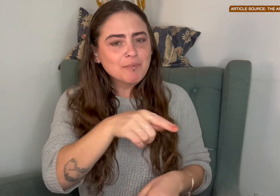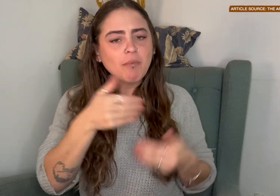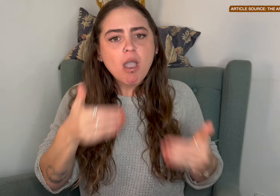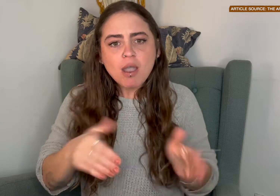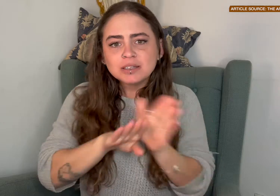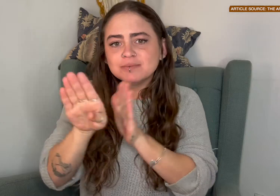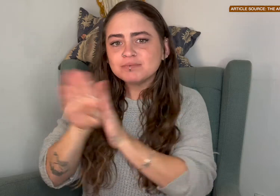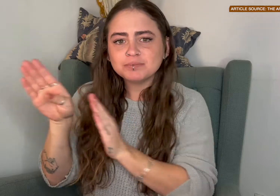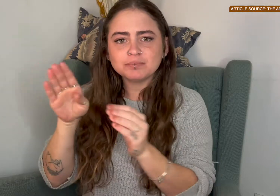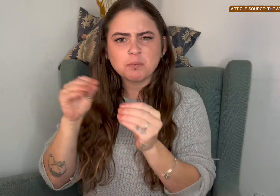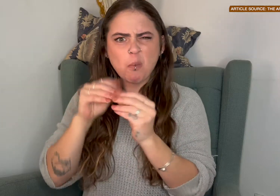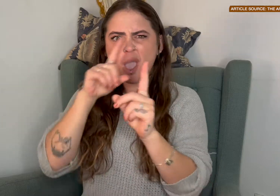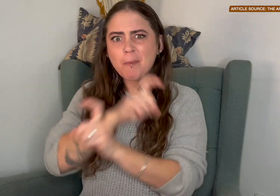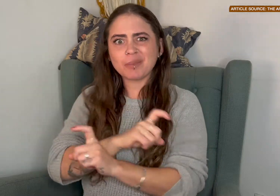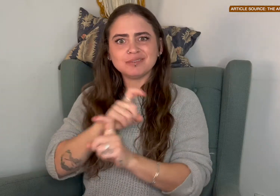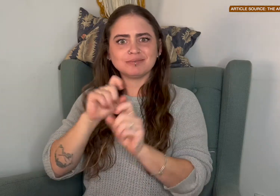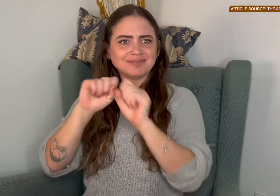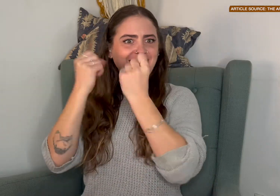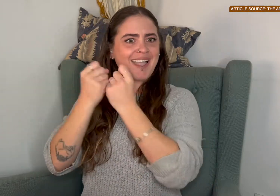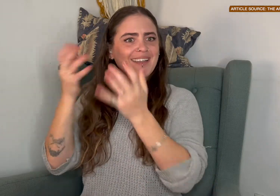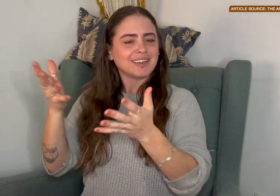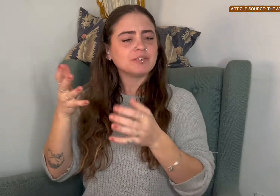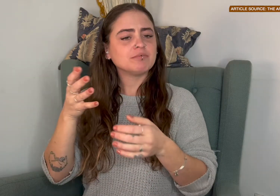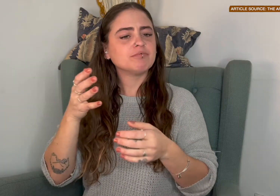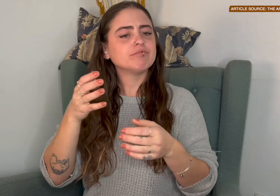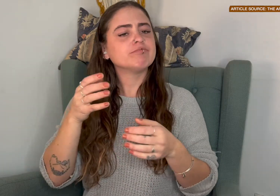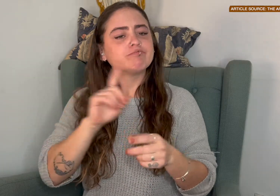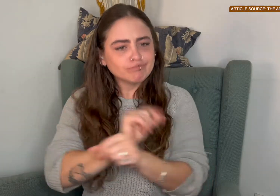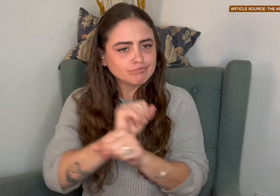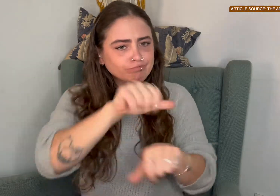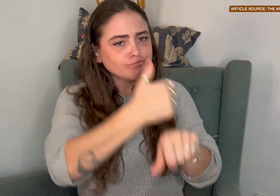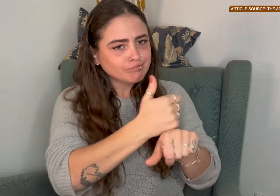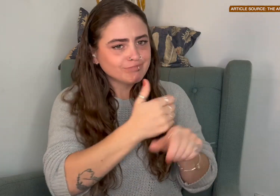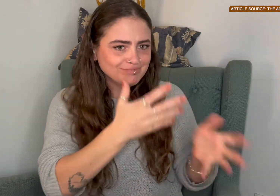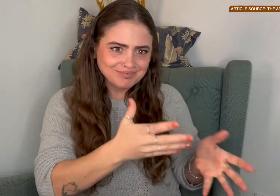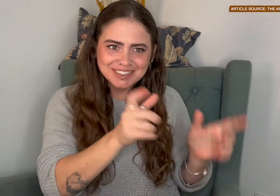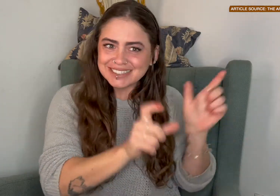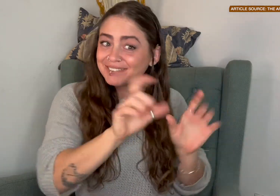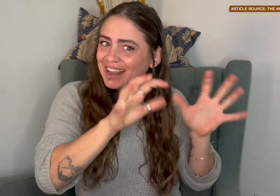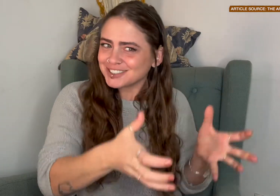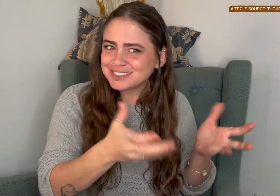allowed them to develop complex societies and lay the foundations of civilisation.